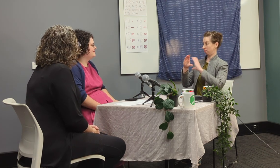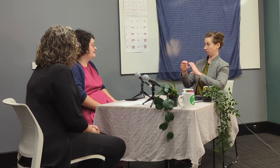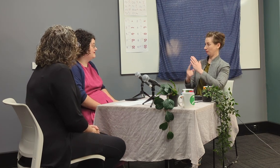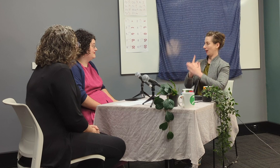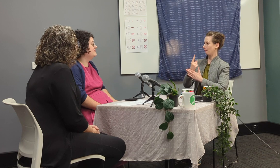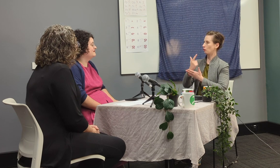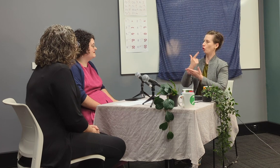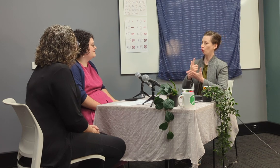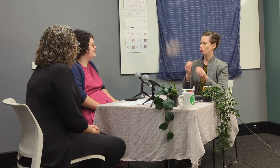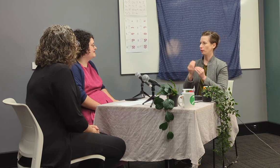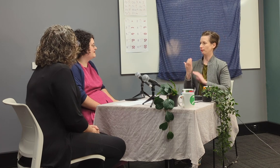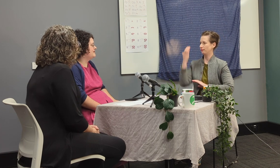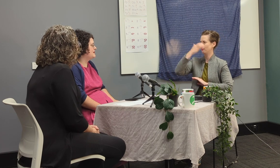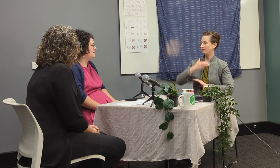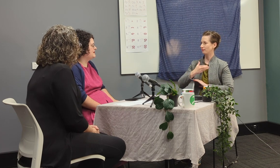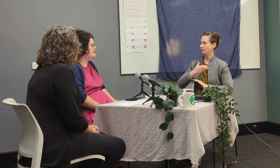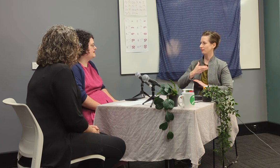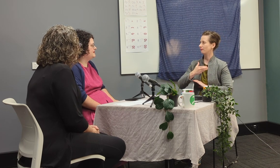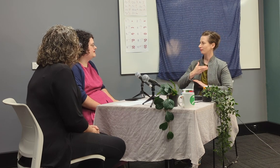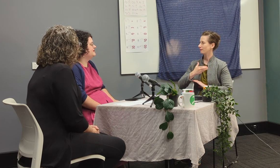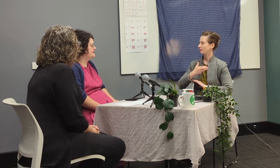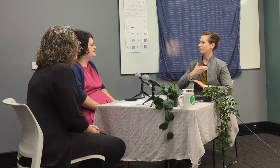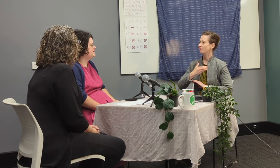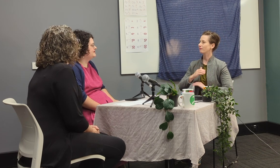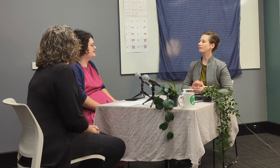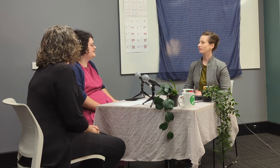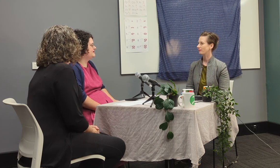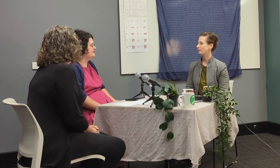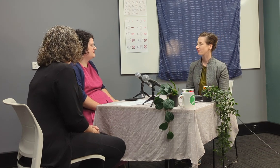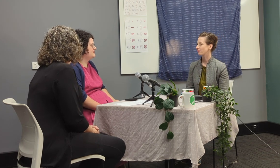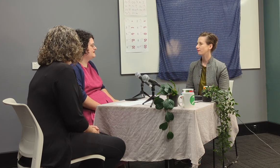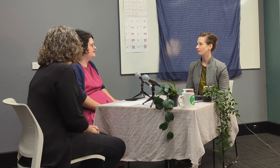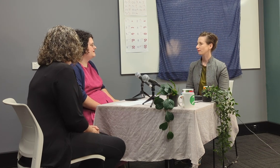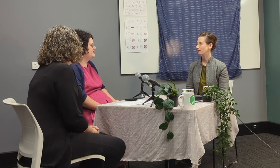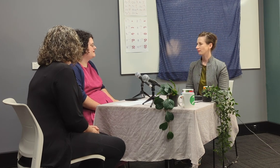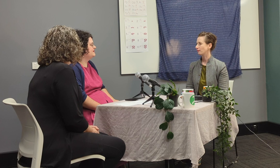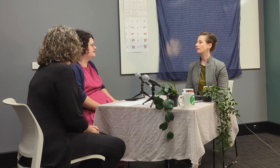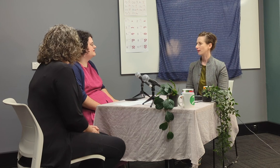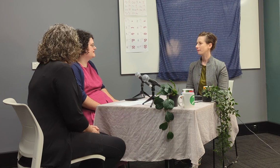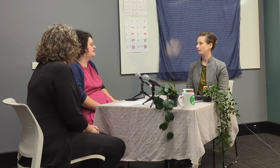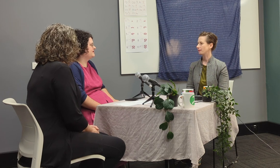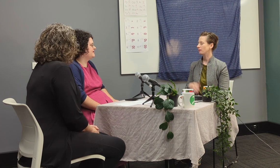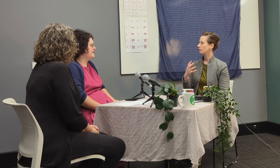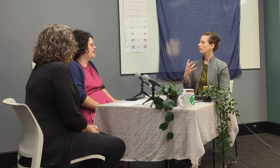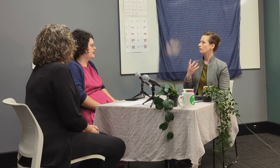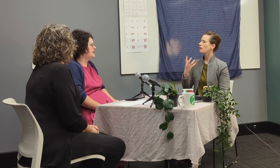If you’re using the depicting sign, you would often also see enactment occur at the